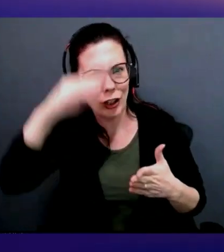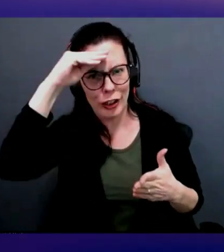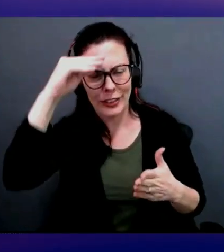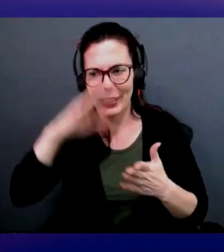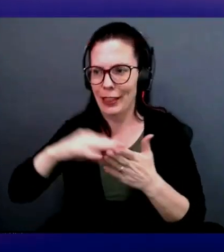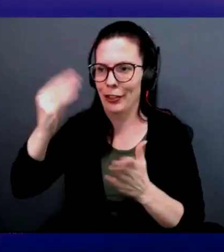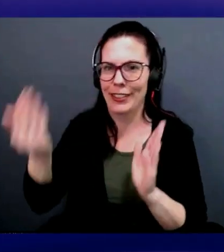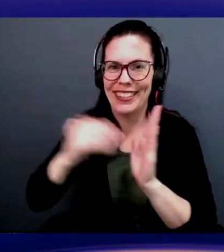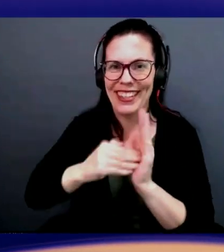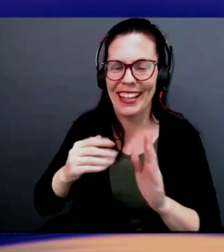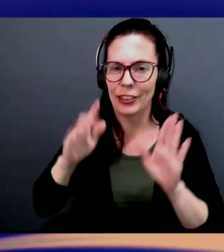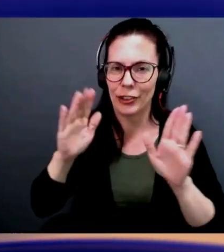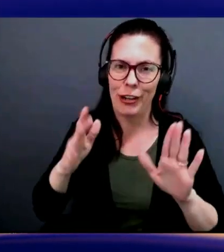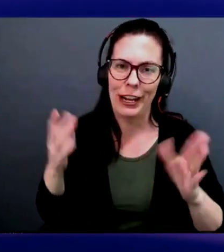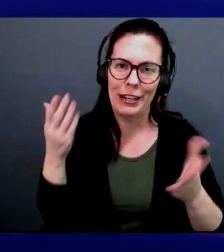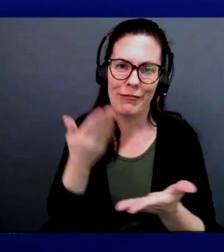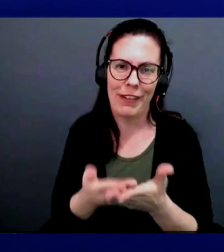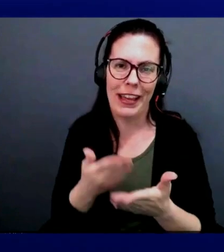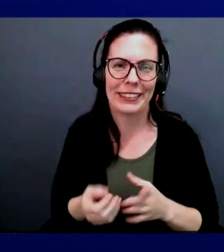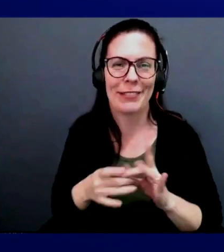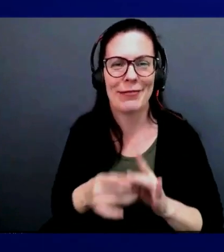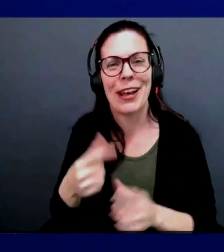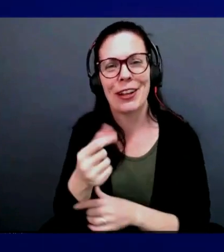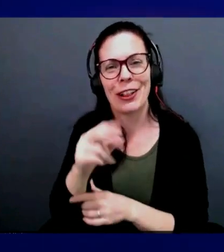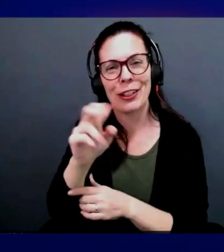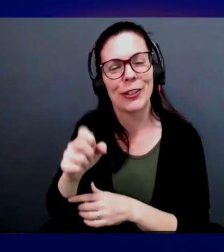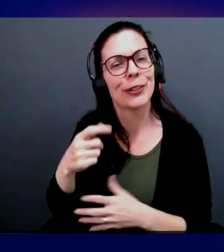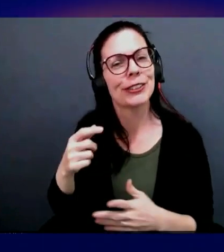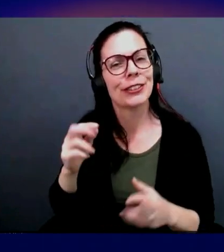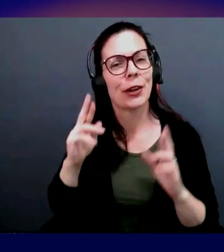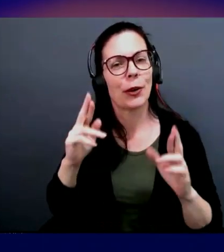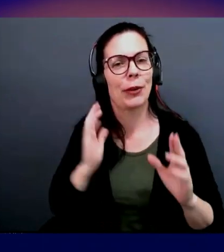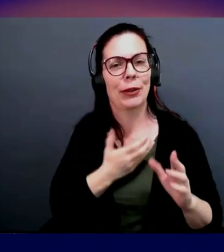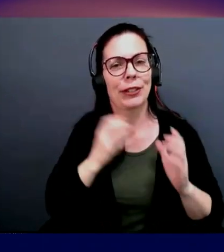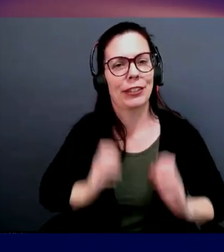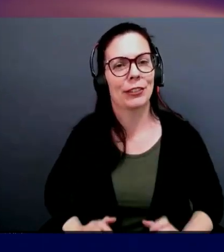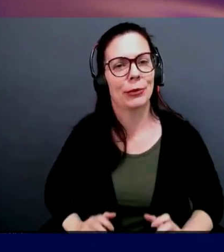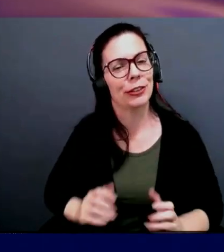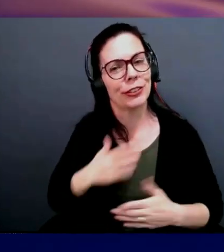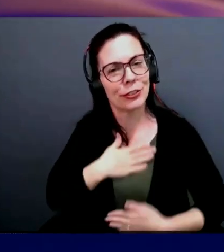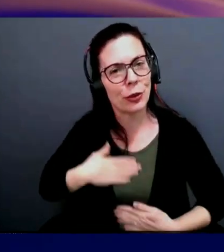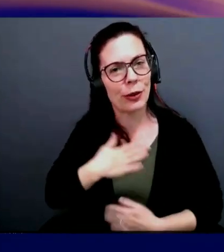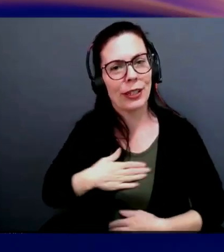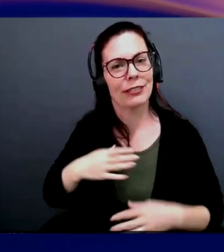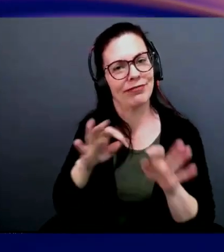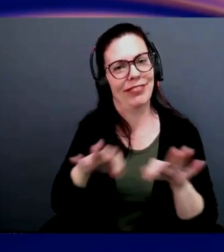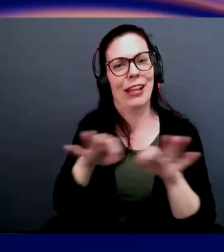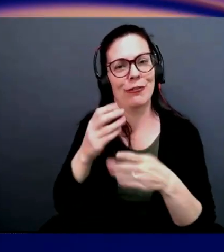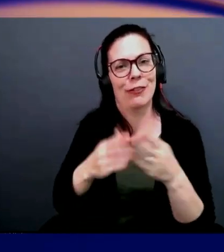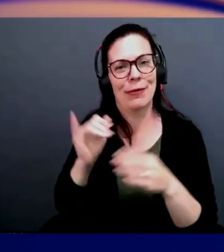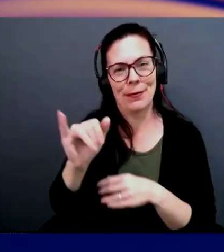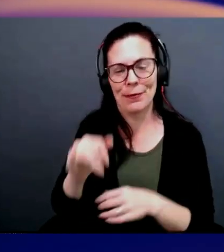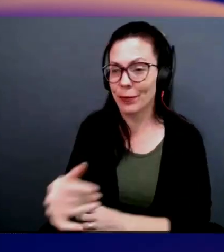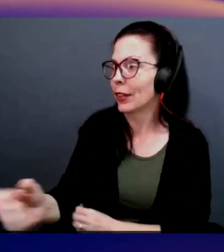and hope our customers are going to enjoy and get some great value from it. Yeah, and I only felt partially attacked